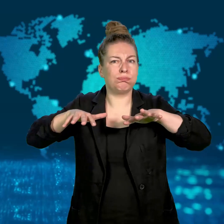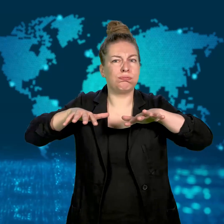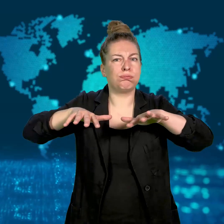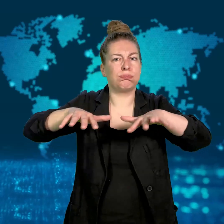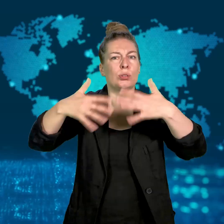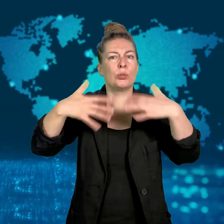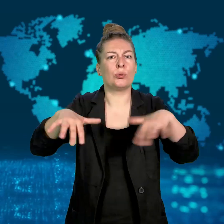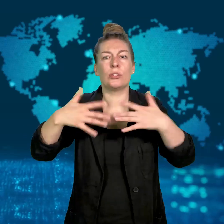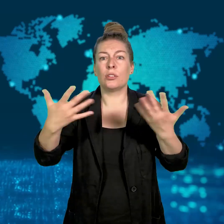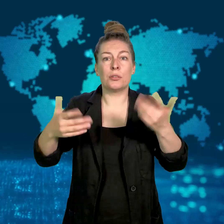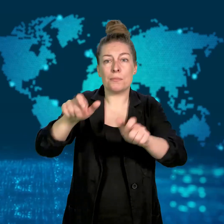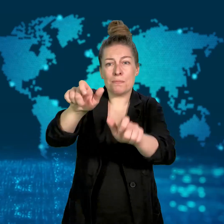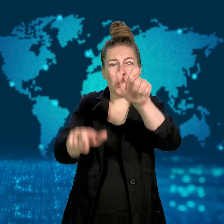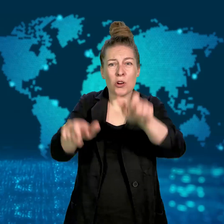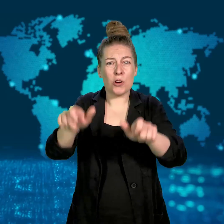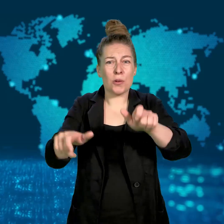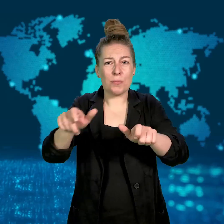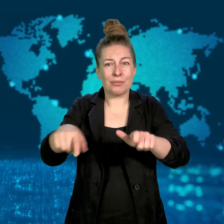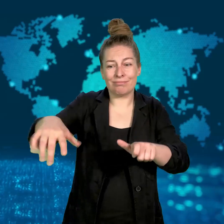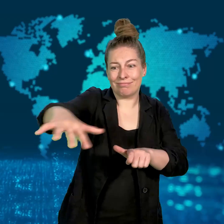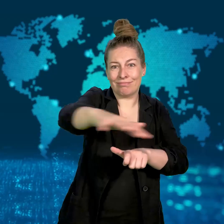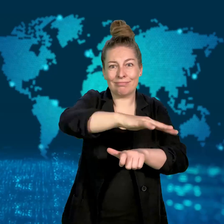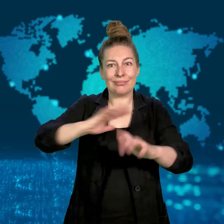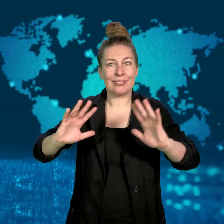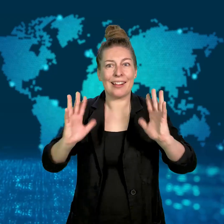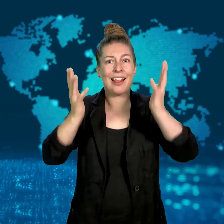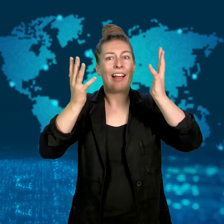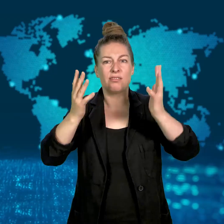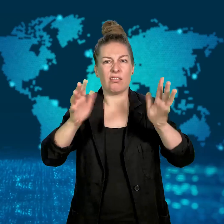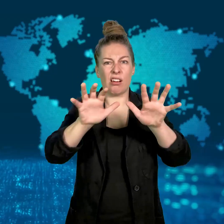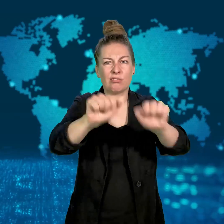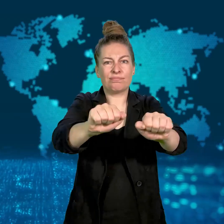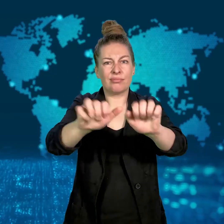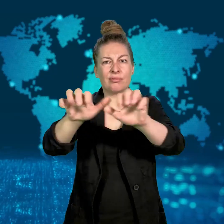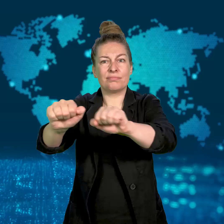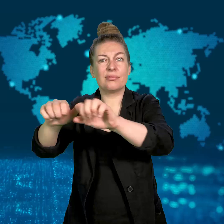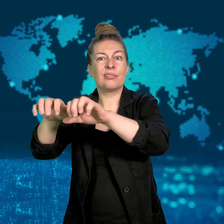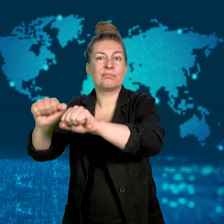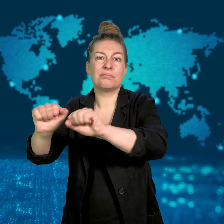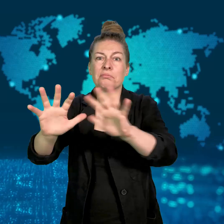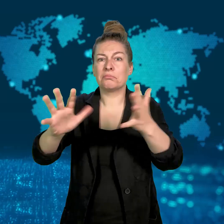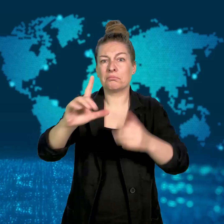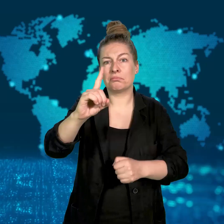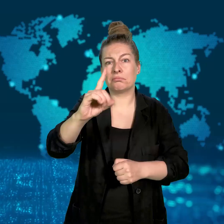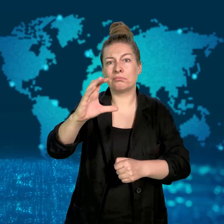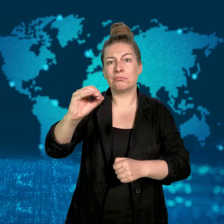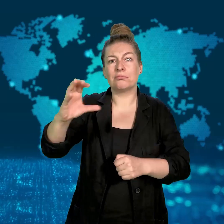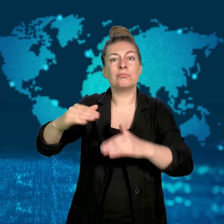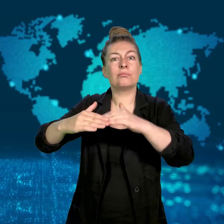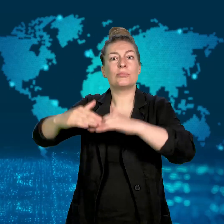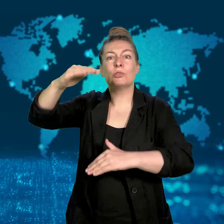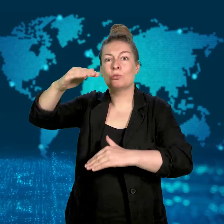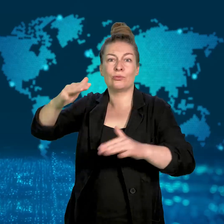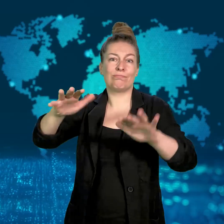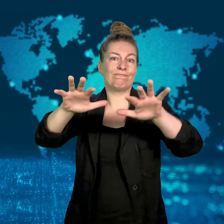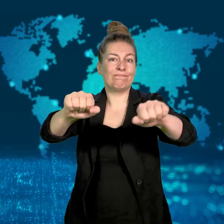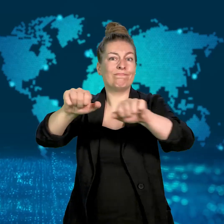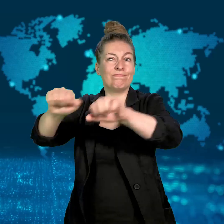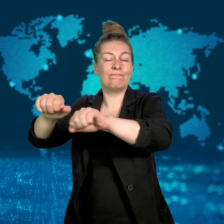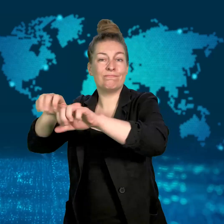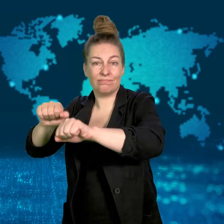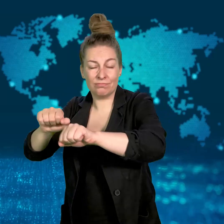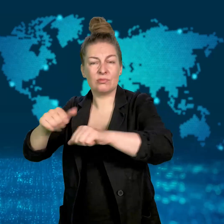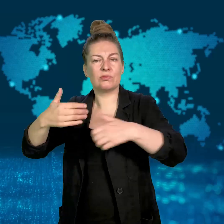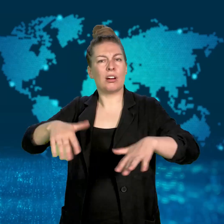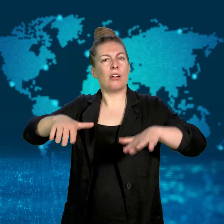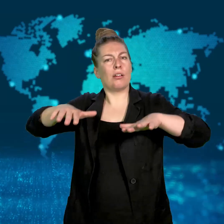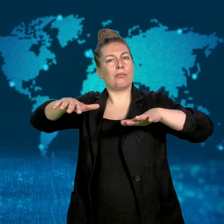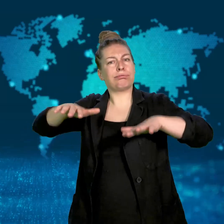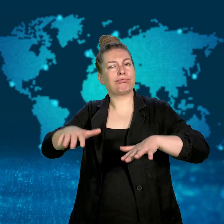while they kidnapped over a hundred people in their deadly operation.